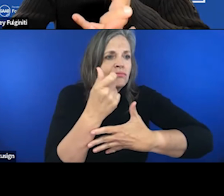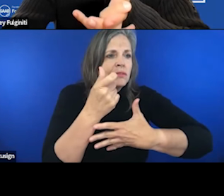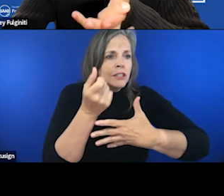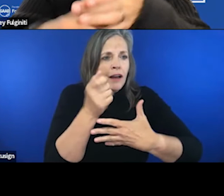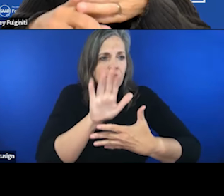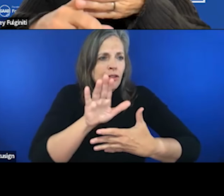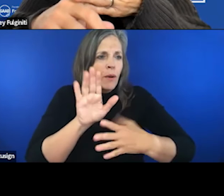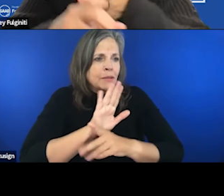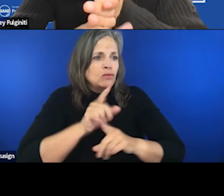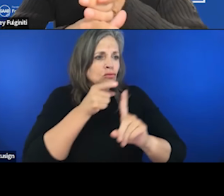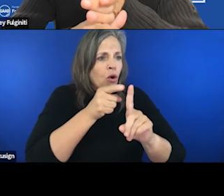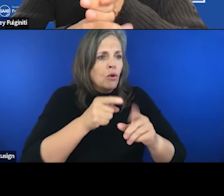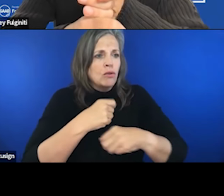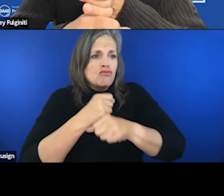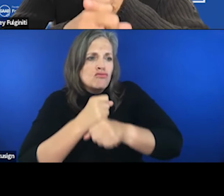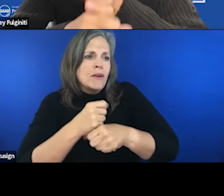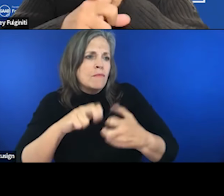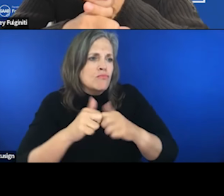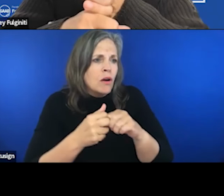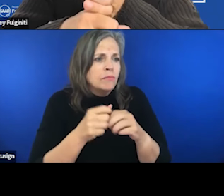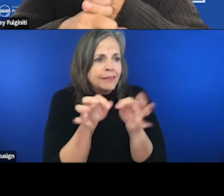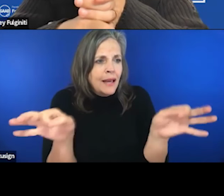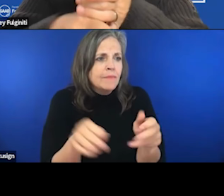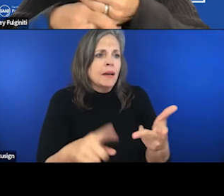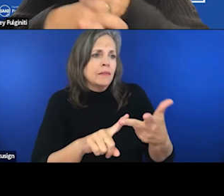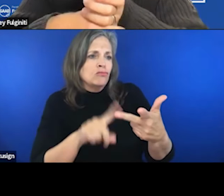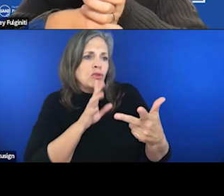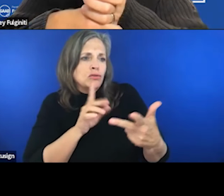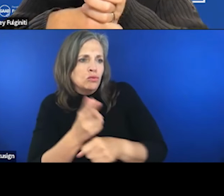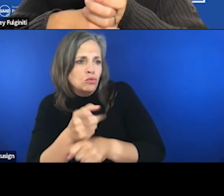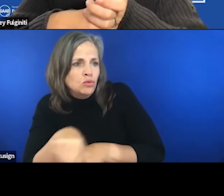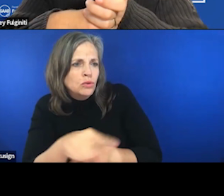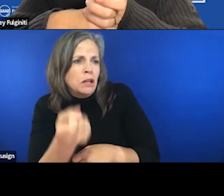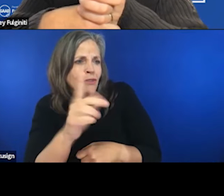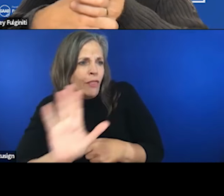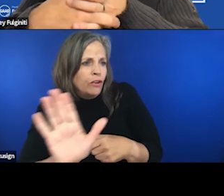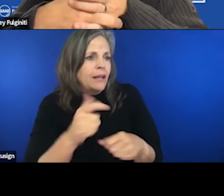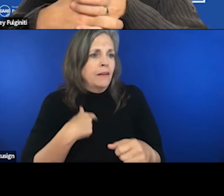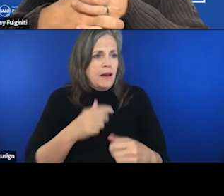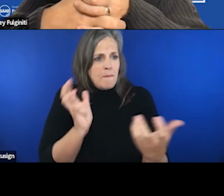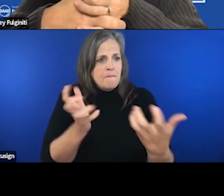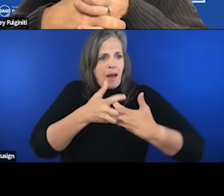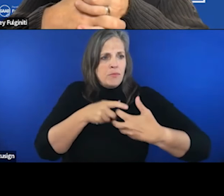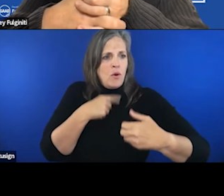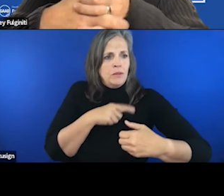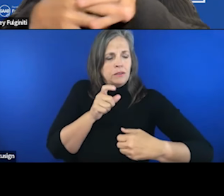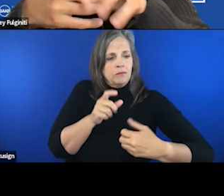needs map those user needs with the business goals evangelize for the user advocate for the product